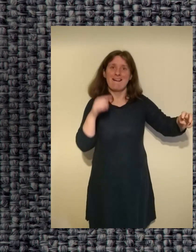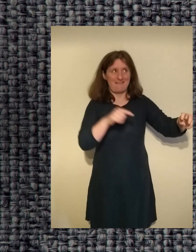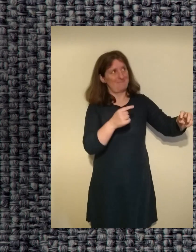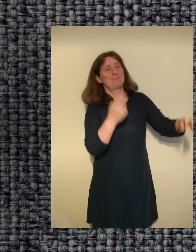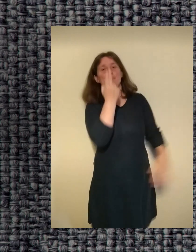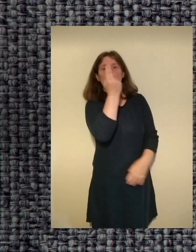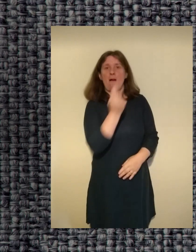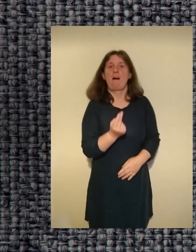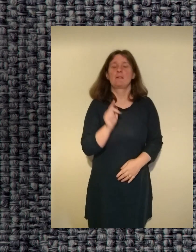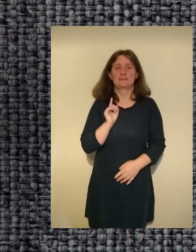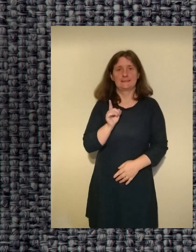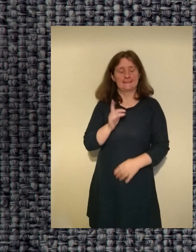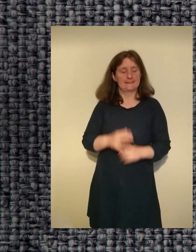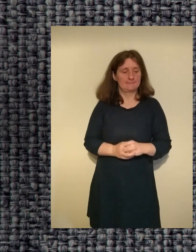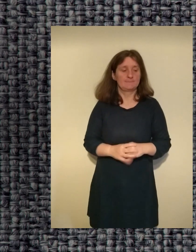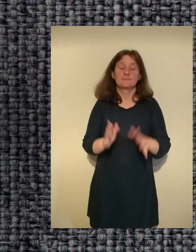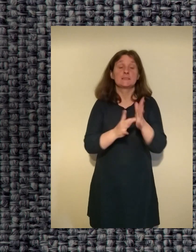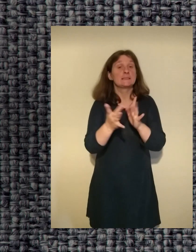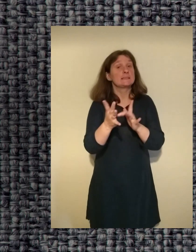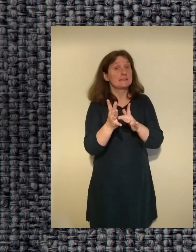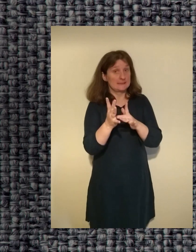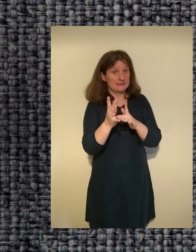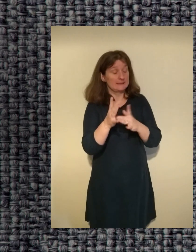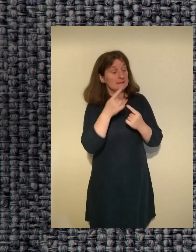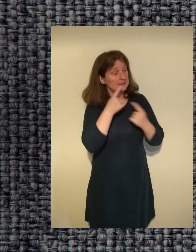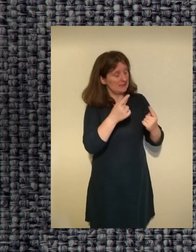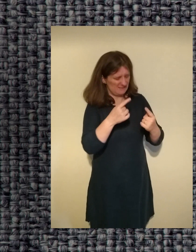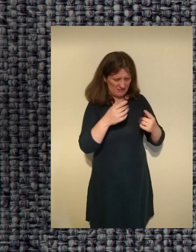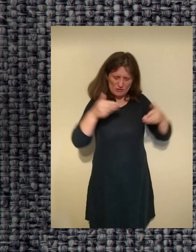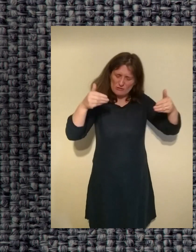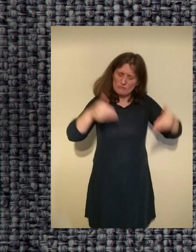. The main moment shown in the painting Is just after that in John Chapter 11 verse 45